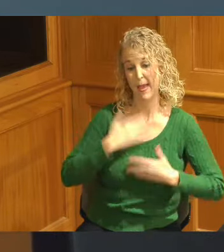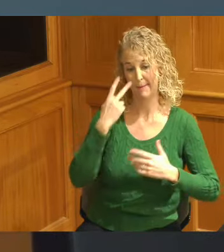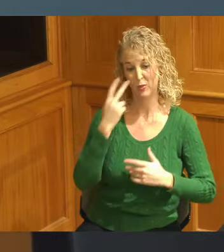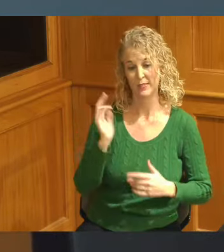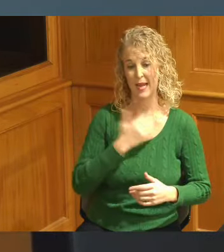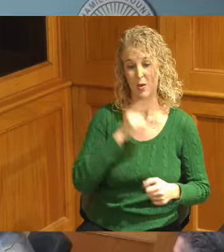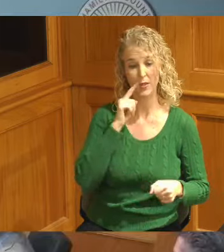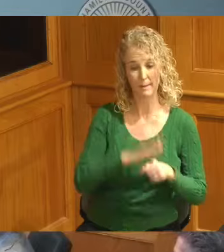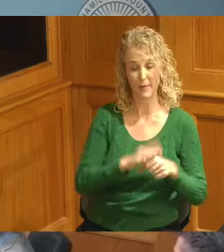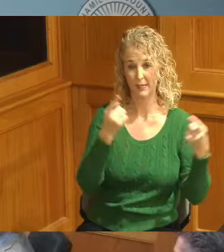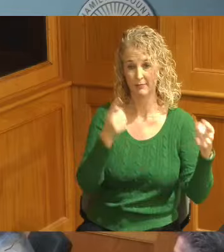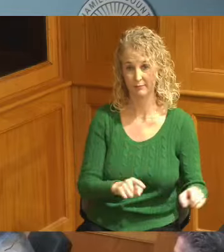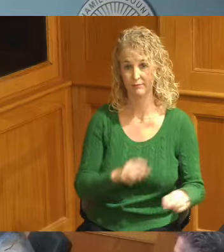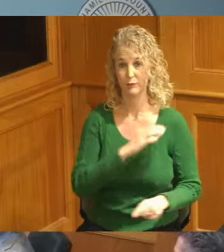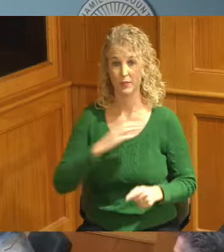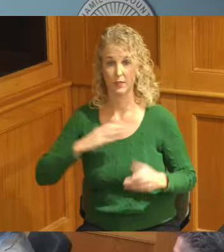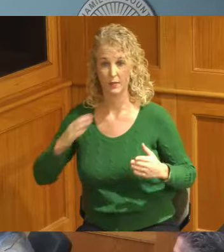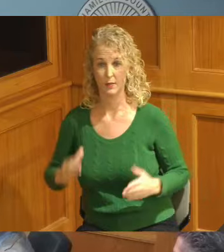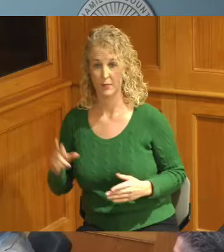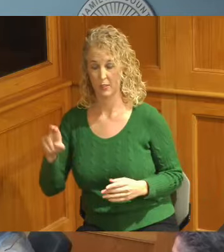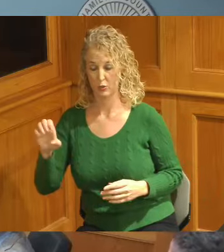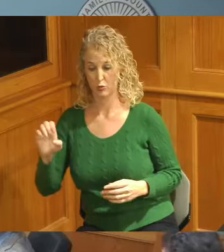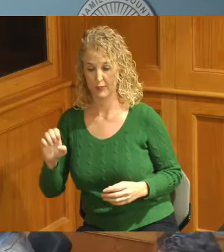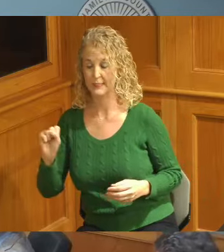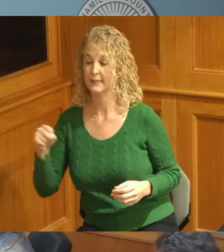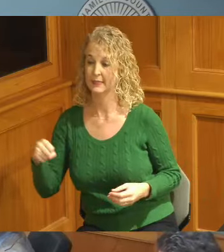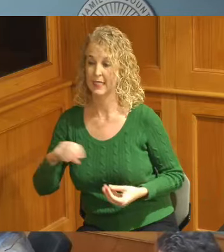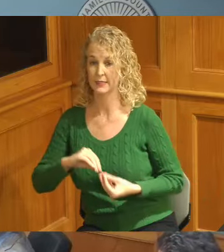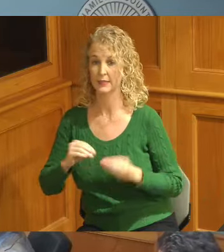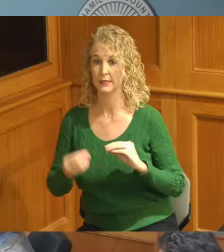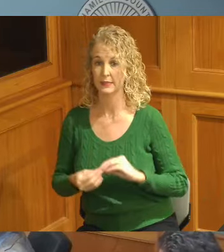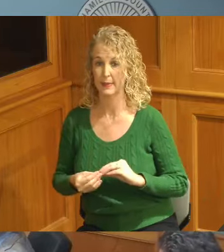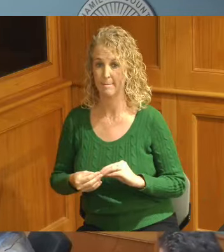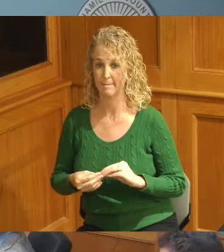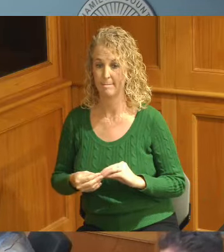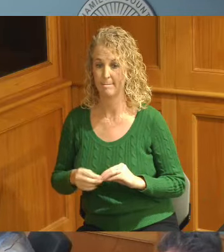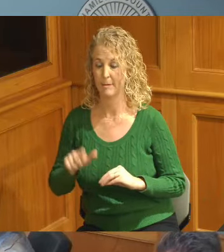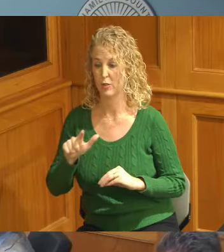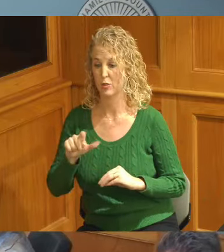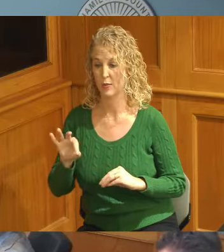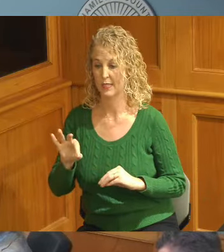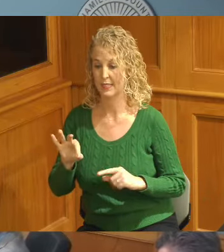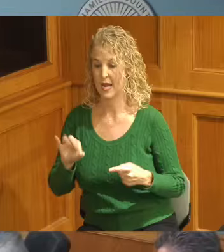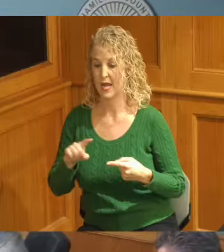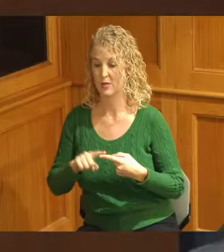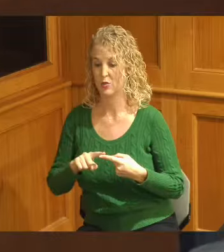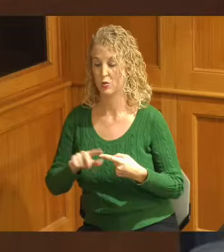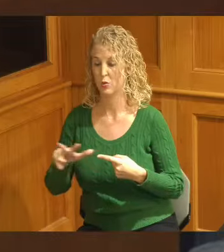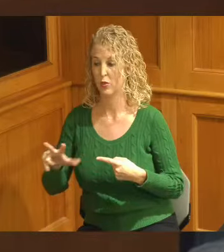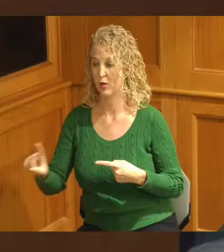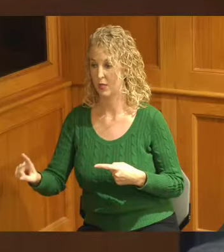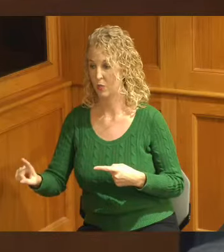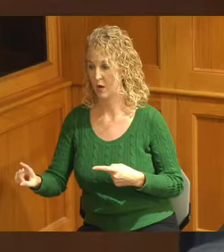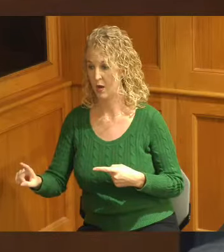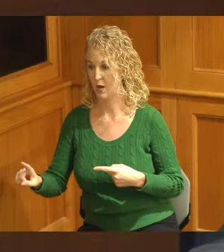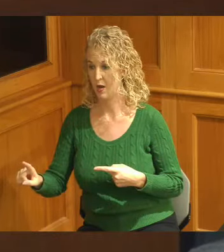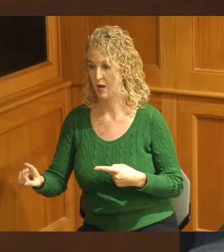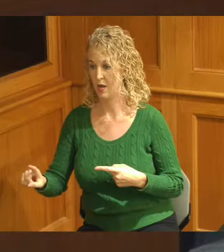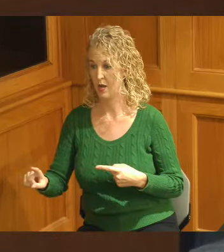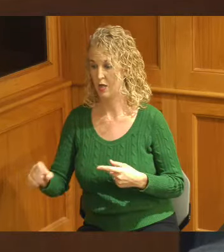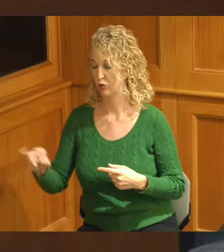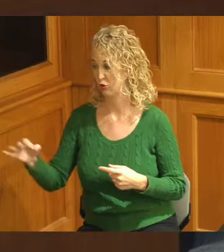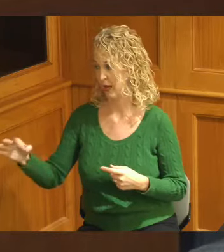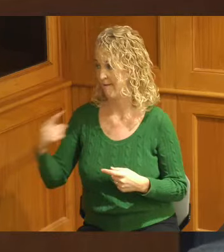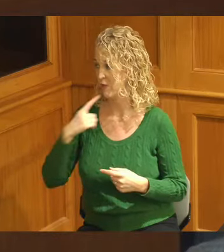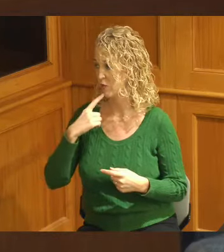all. Thank you, Commissioner Reece. yes. items 29 through 31. Jeff, you said someone he was here